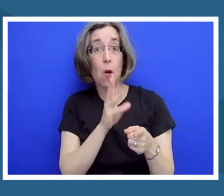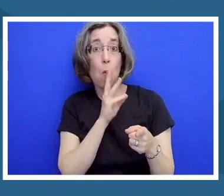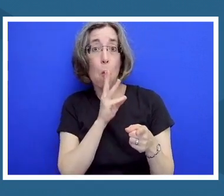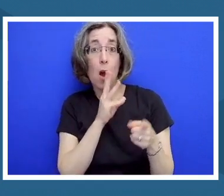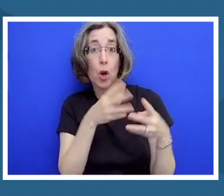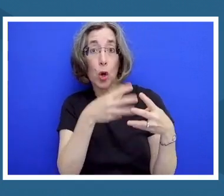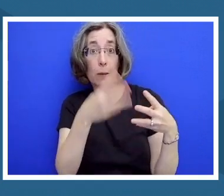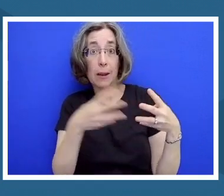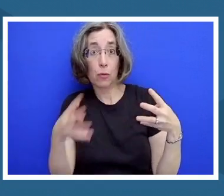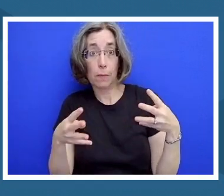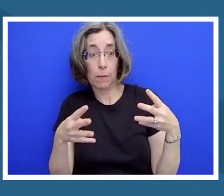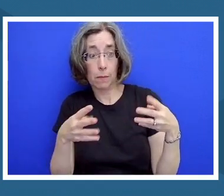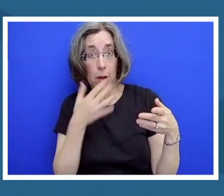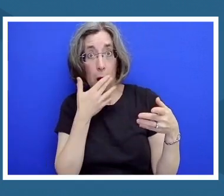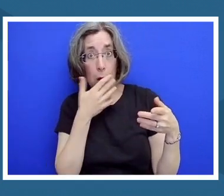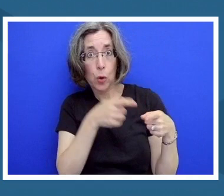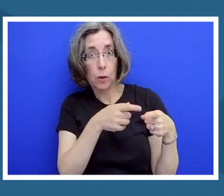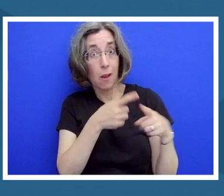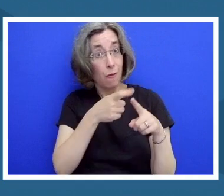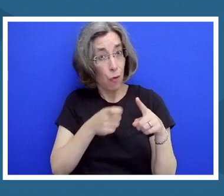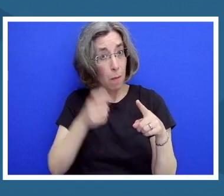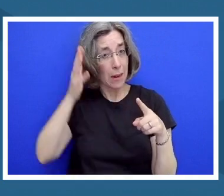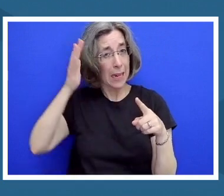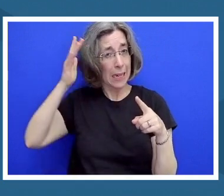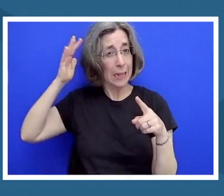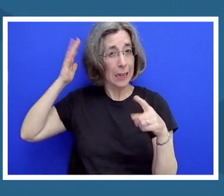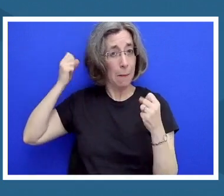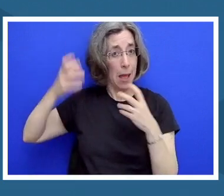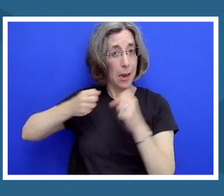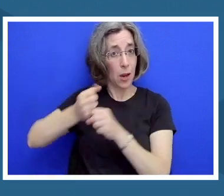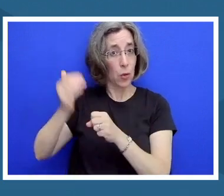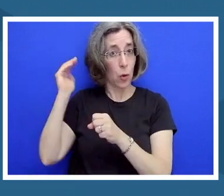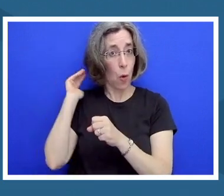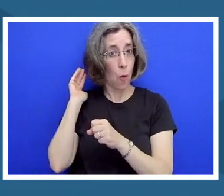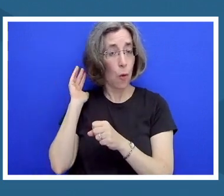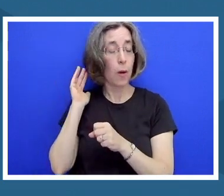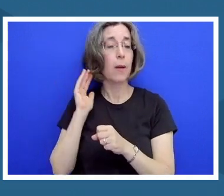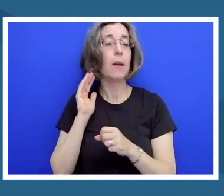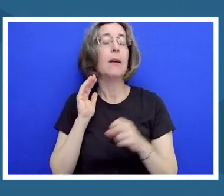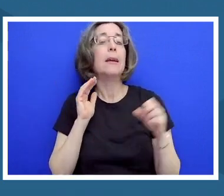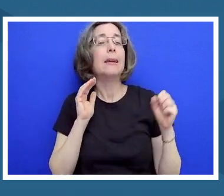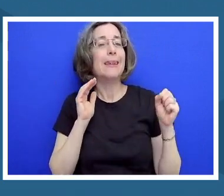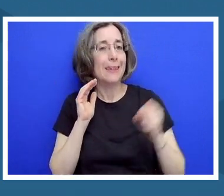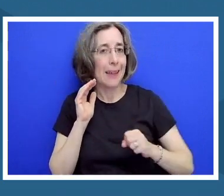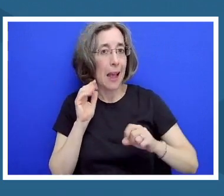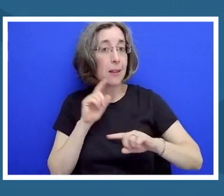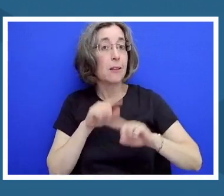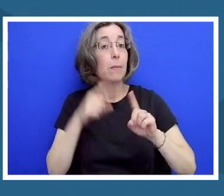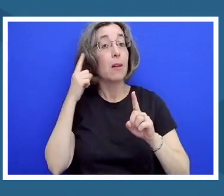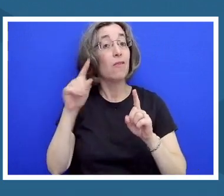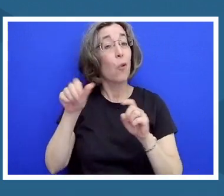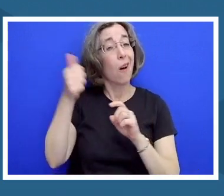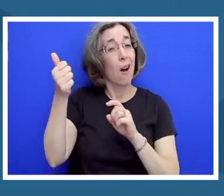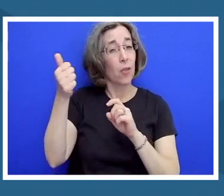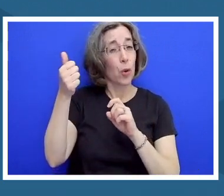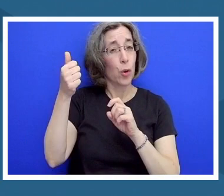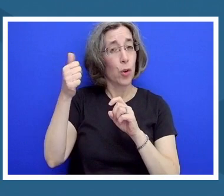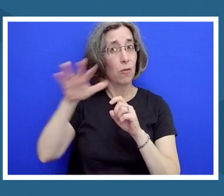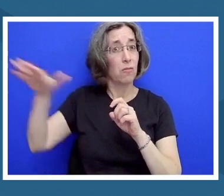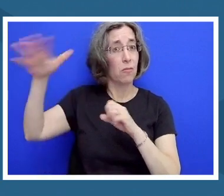yes yes but in the case of exoplanets we're lucky here right so